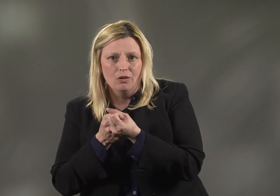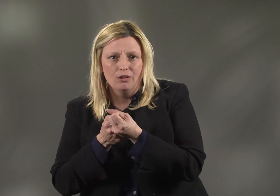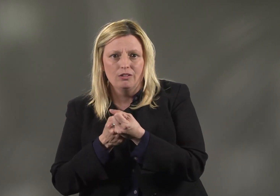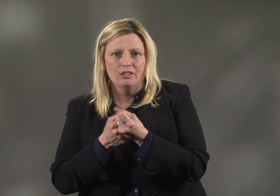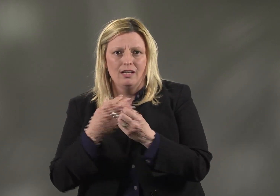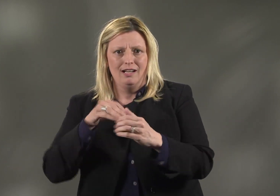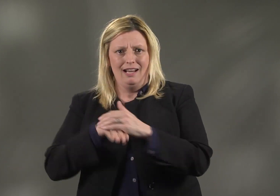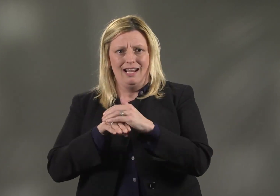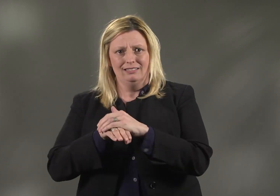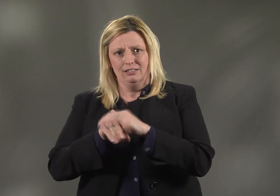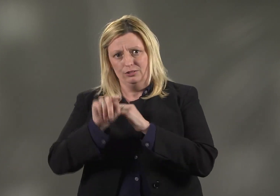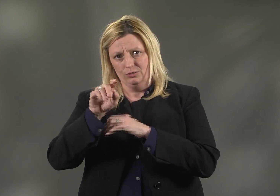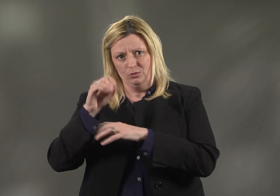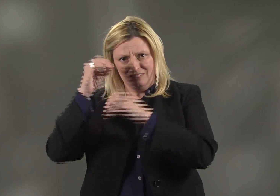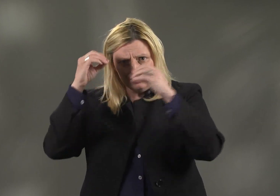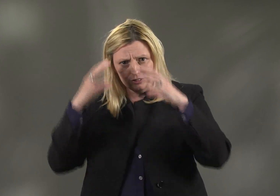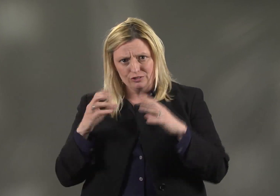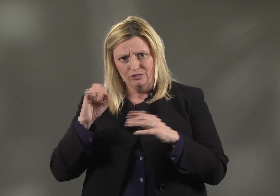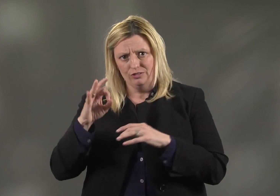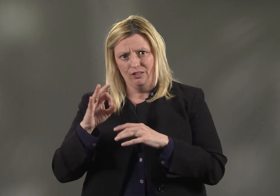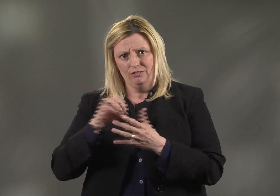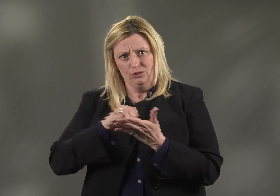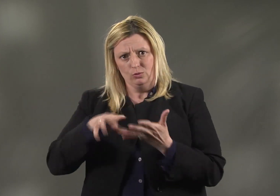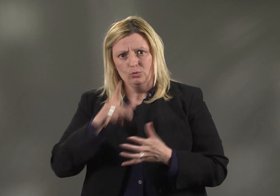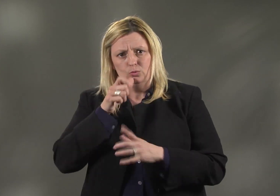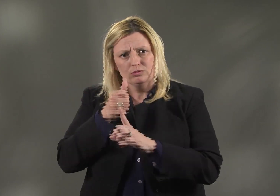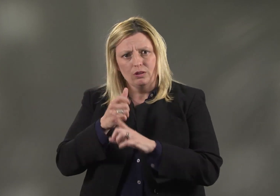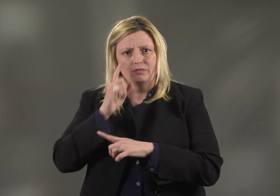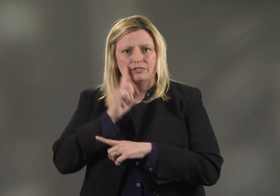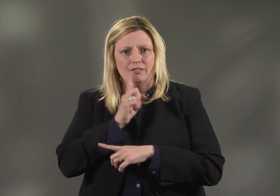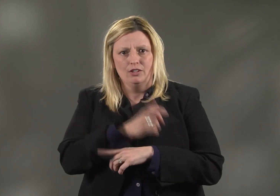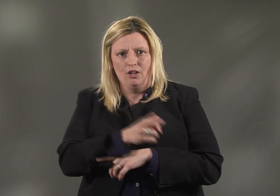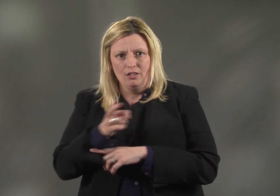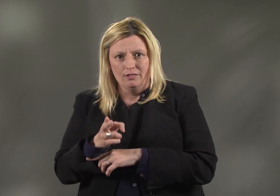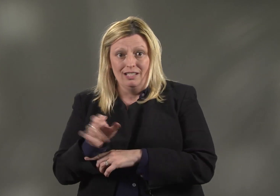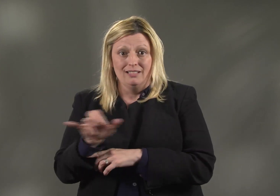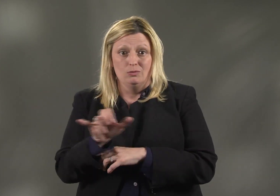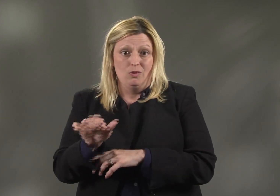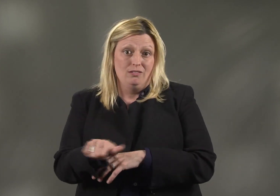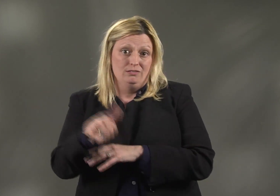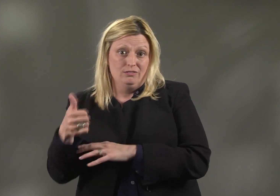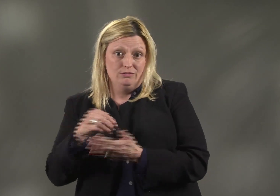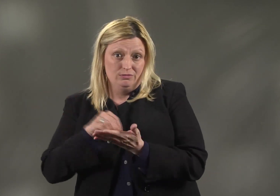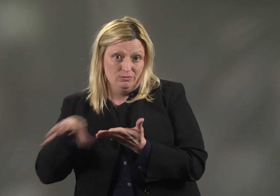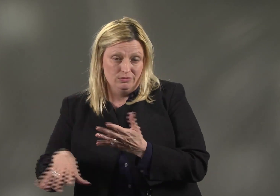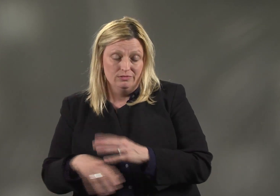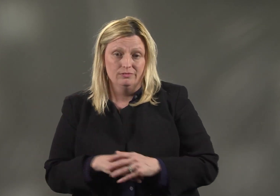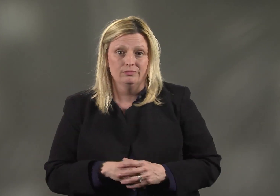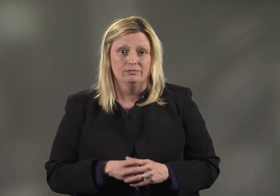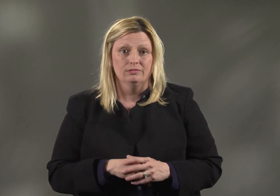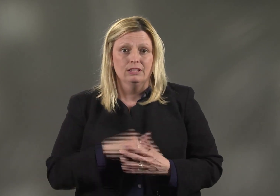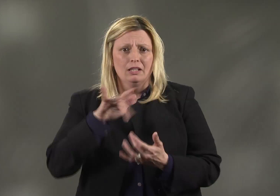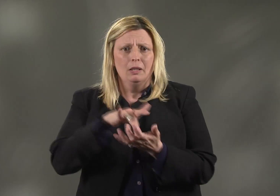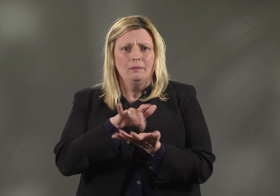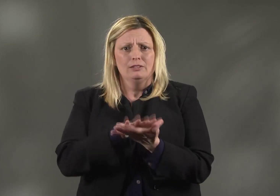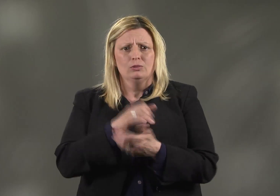possible triggers, family support, and access to teachers who are deaf and hard of hearing as well as other students.